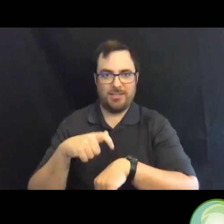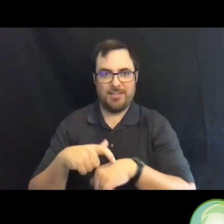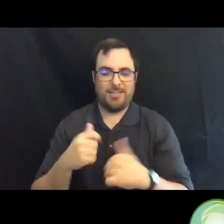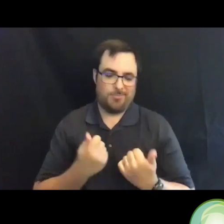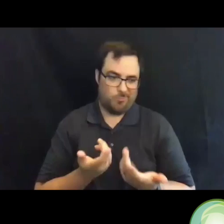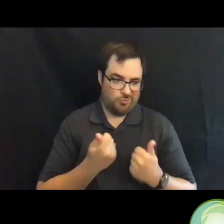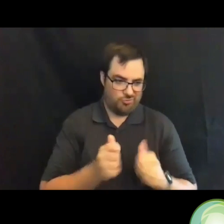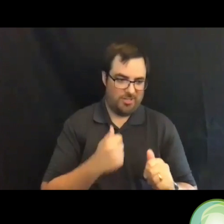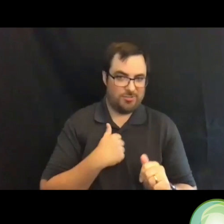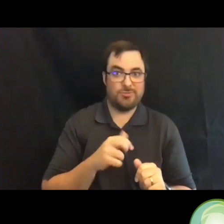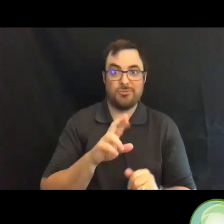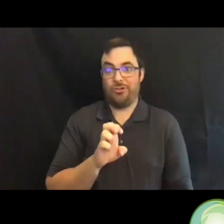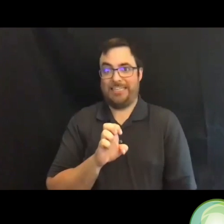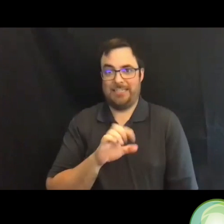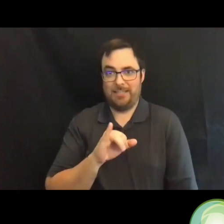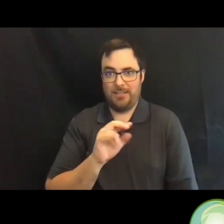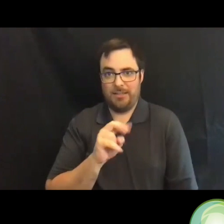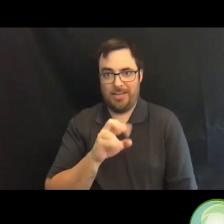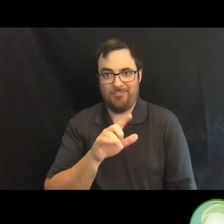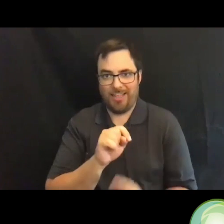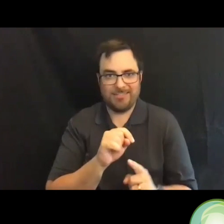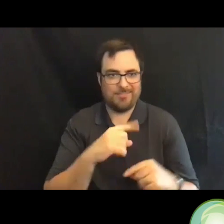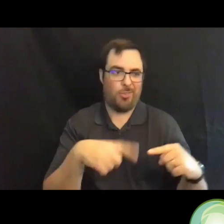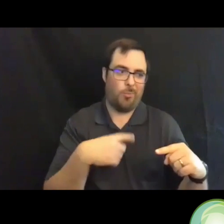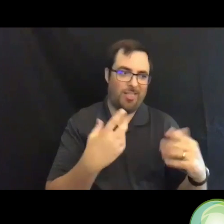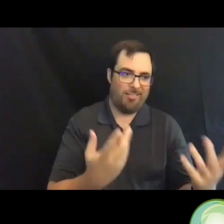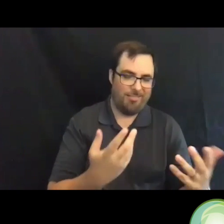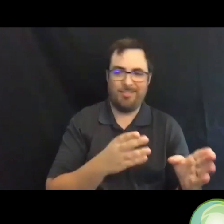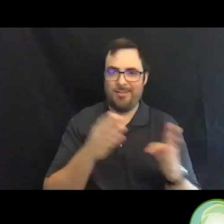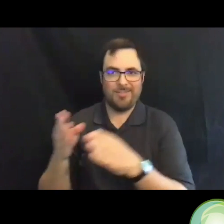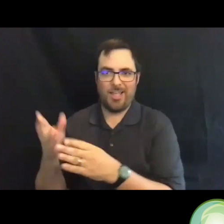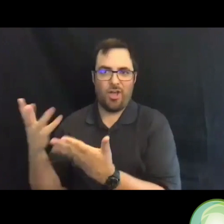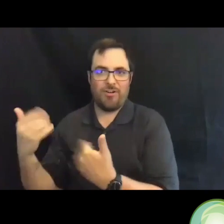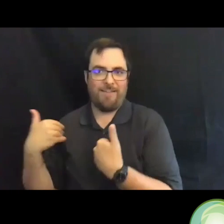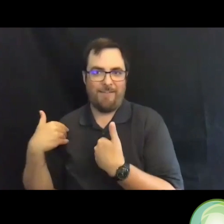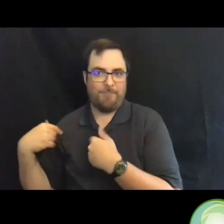wheel that maybe already is invented and get some clues from them. Good idea.